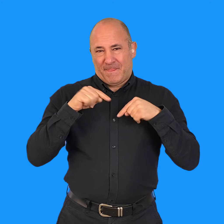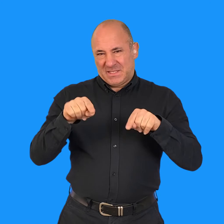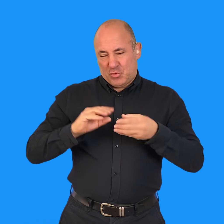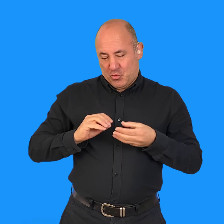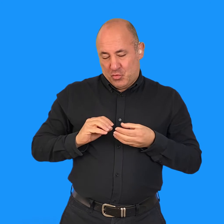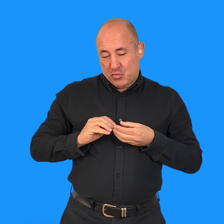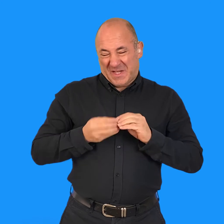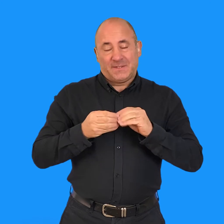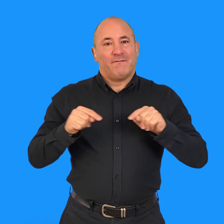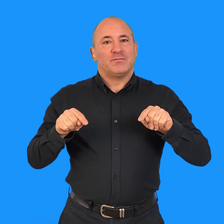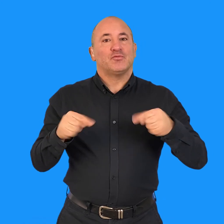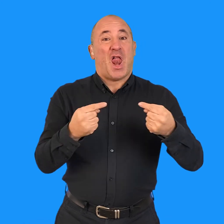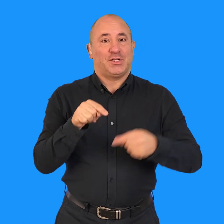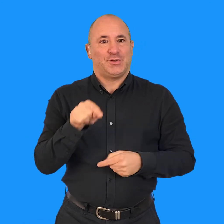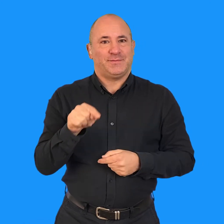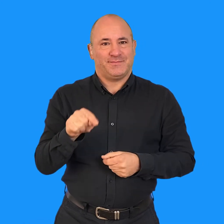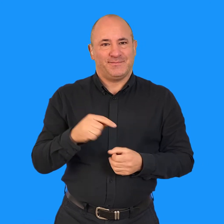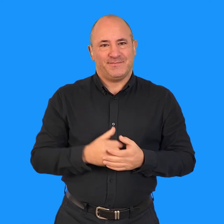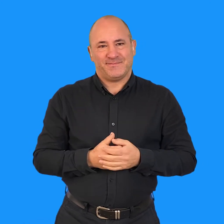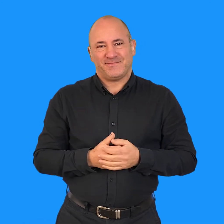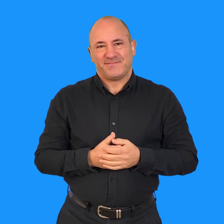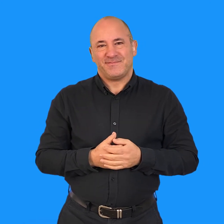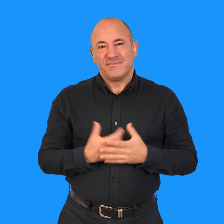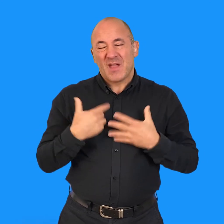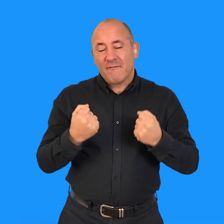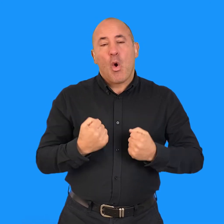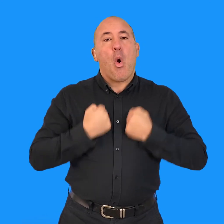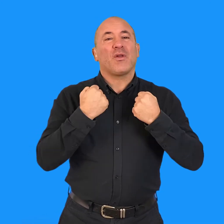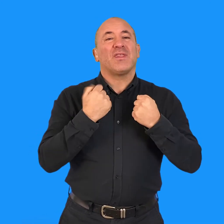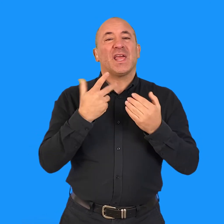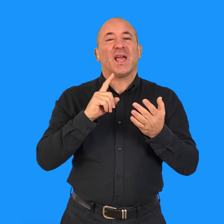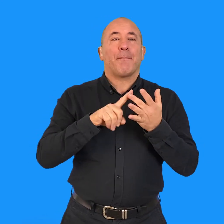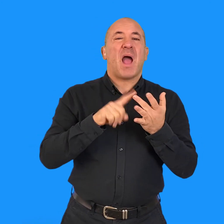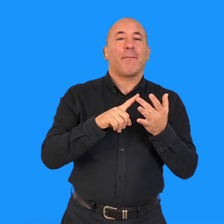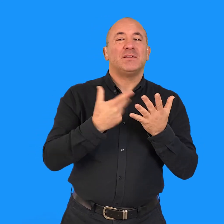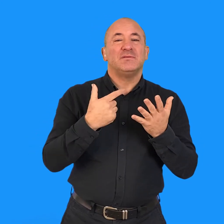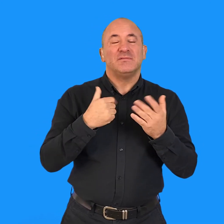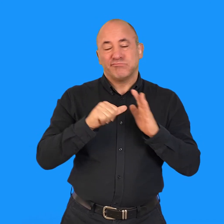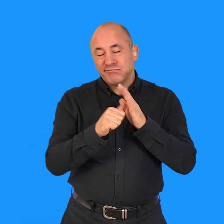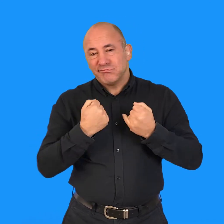but for me, that is the creative challenge. We have our own impairments,